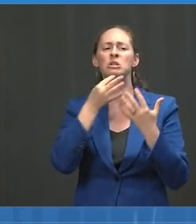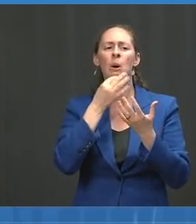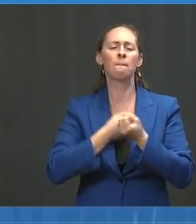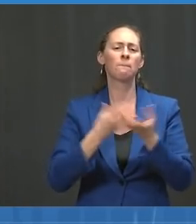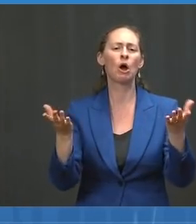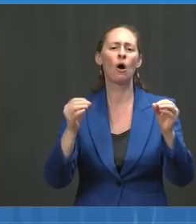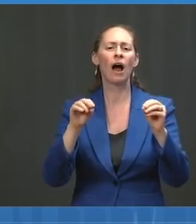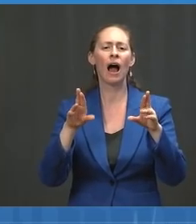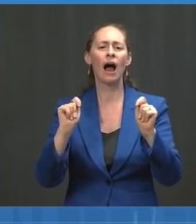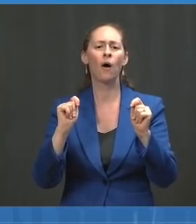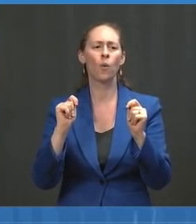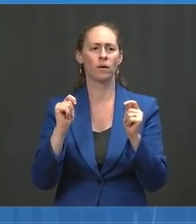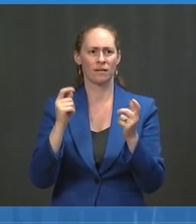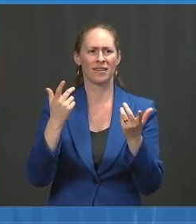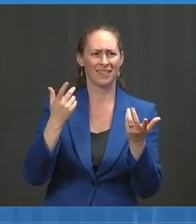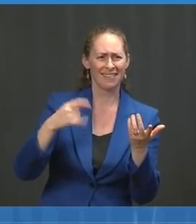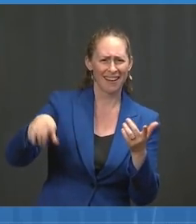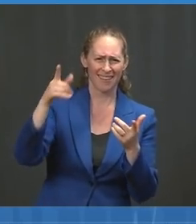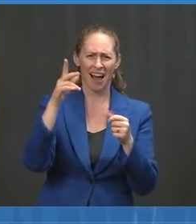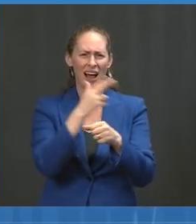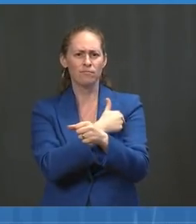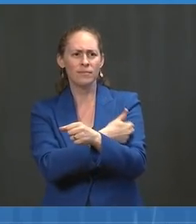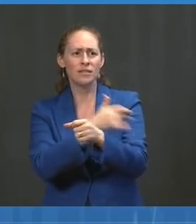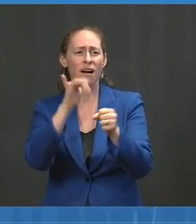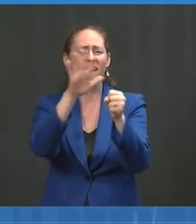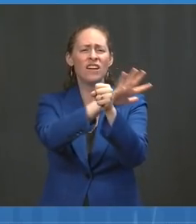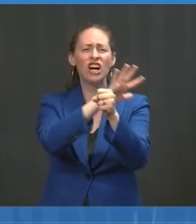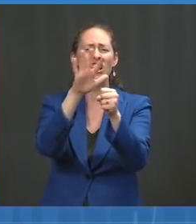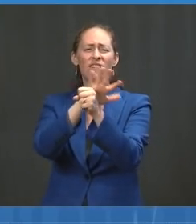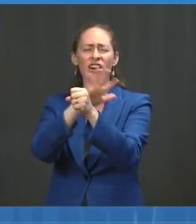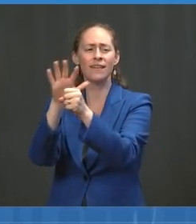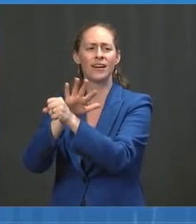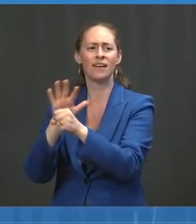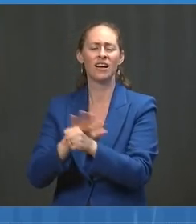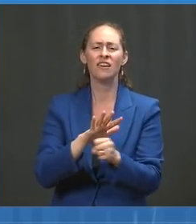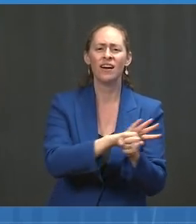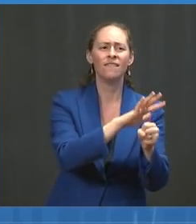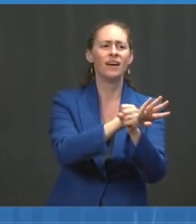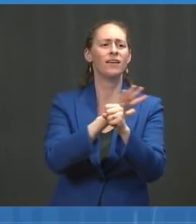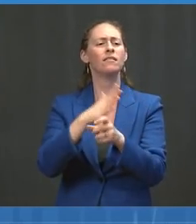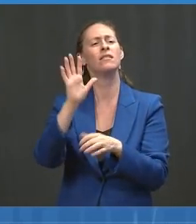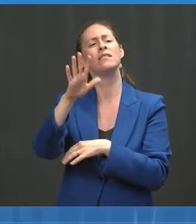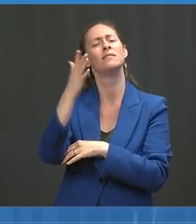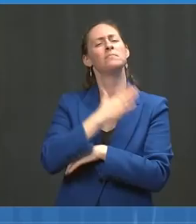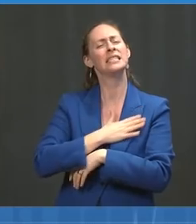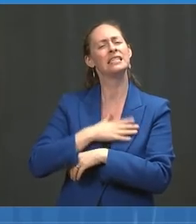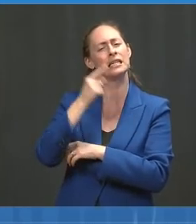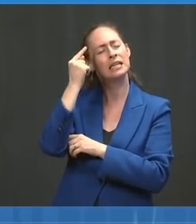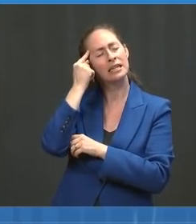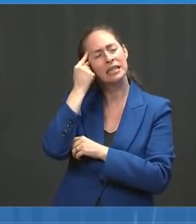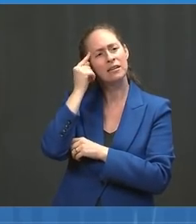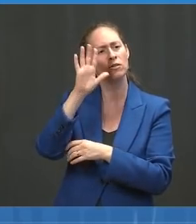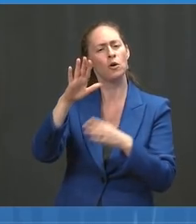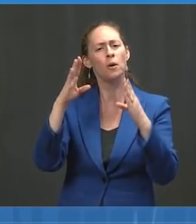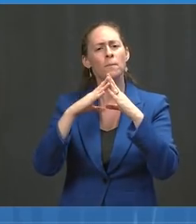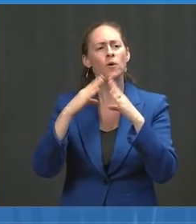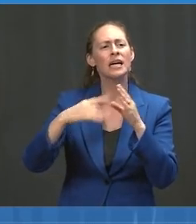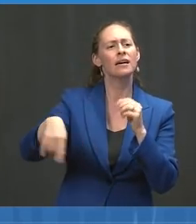for the fourth time during this pandemic. And do it for your community, which needs more people like you to get vaccinated in order to return to normal.